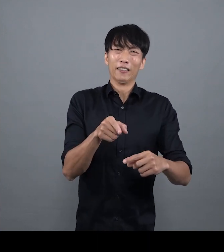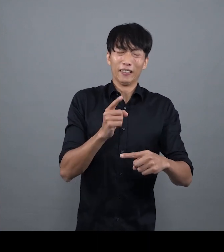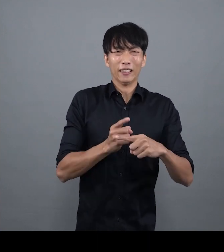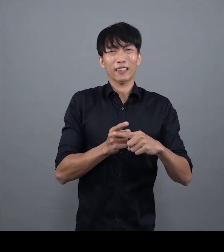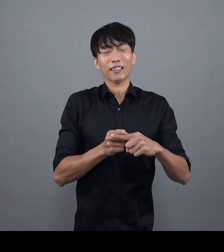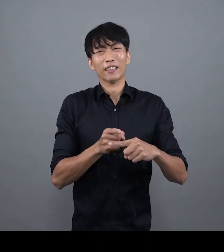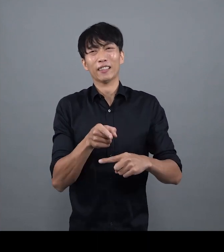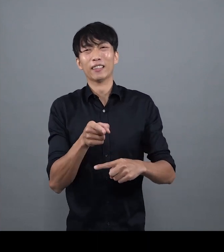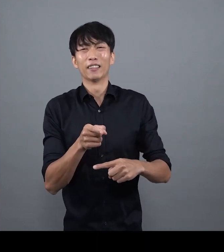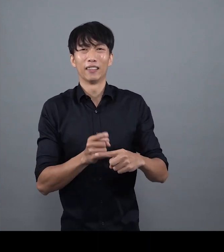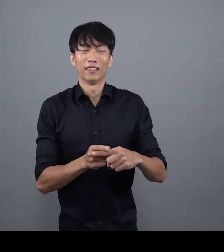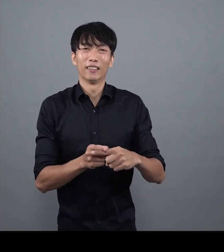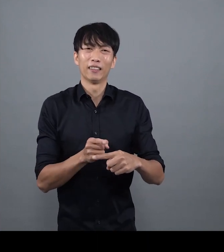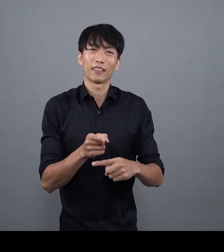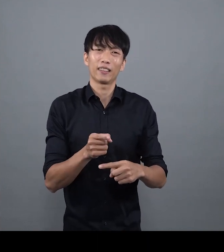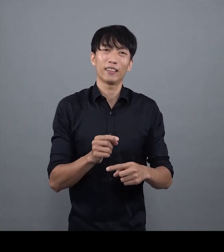I can only describe as very real